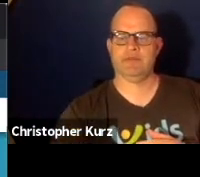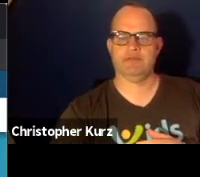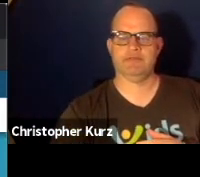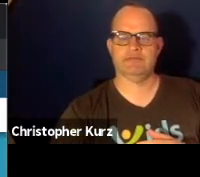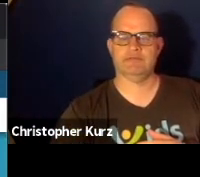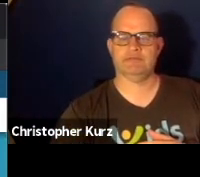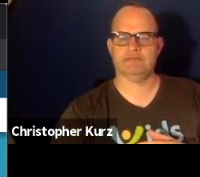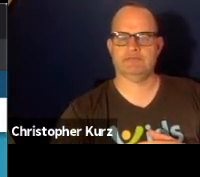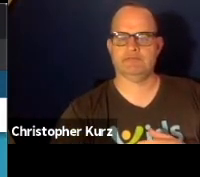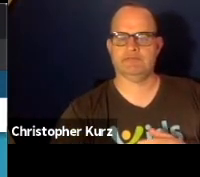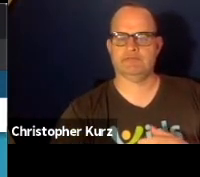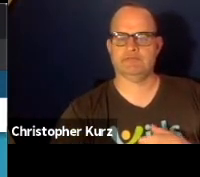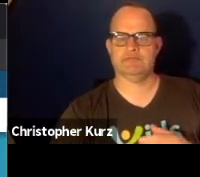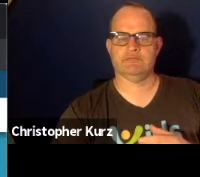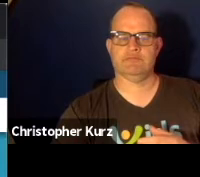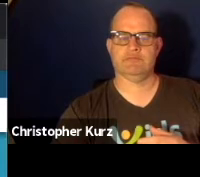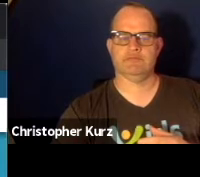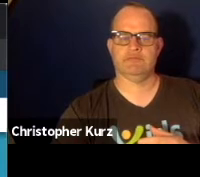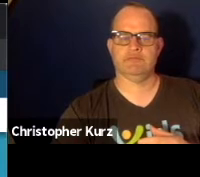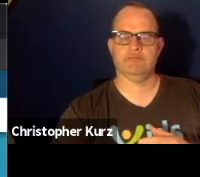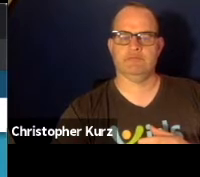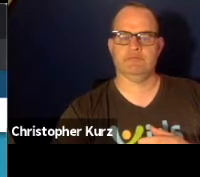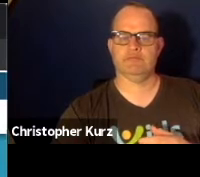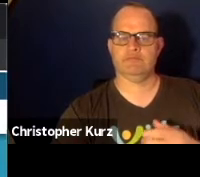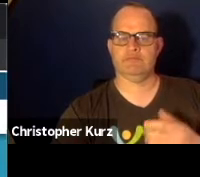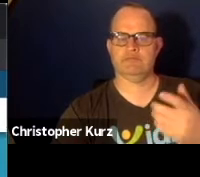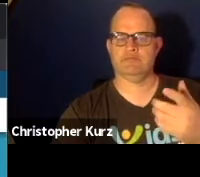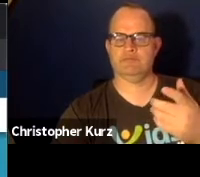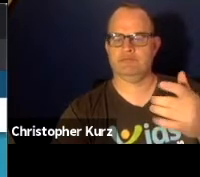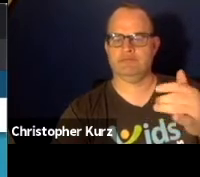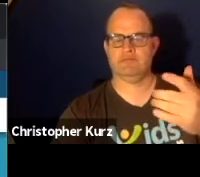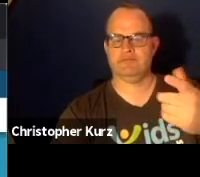the in the description.